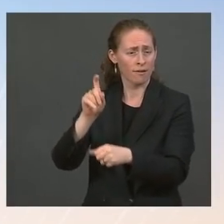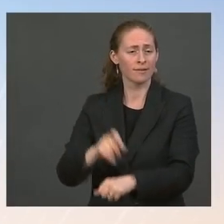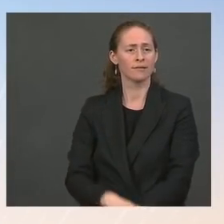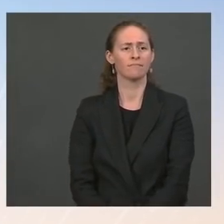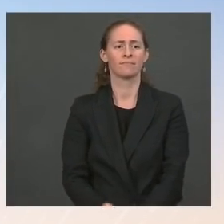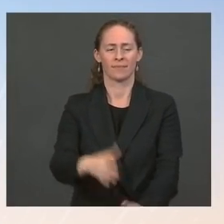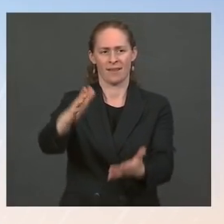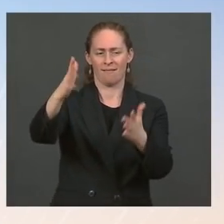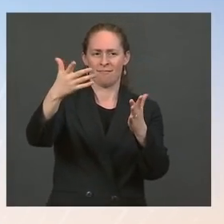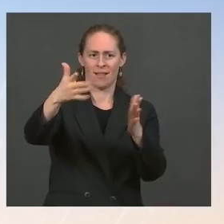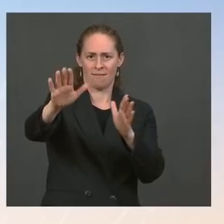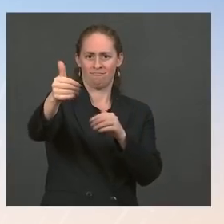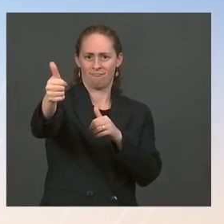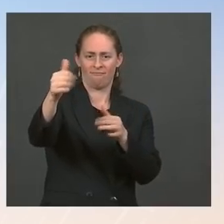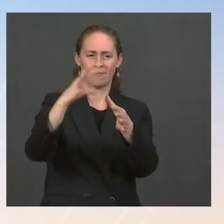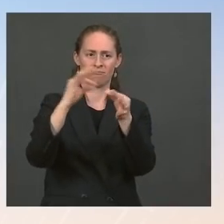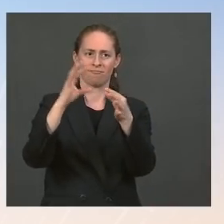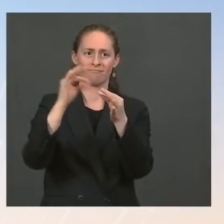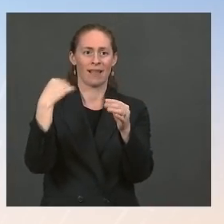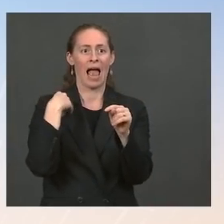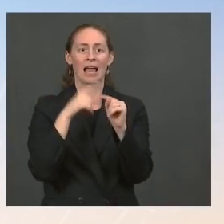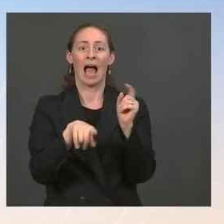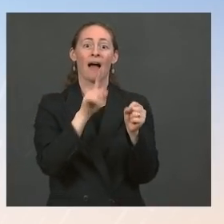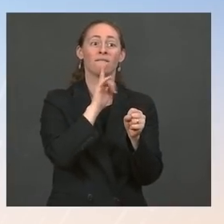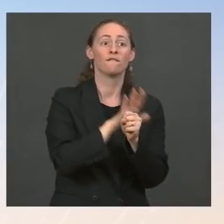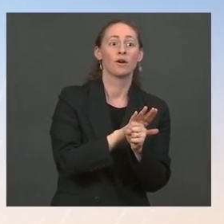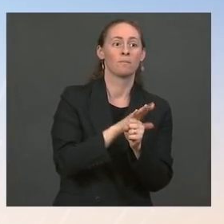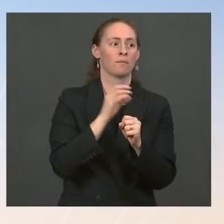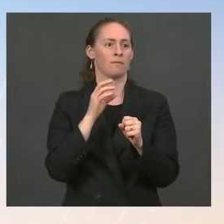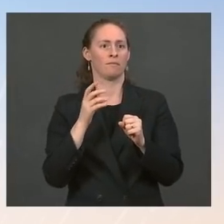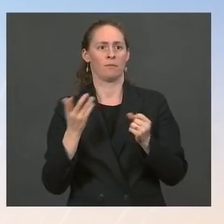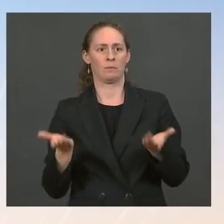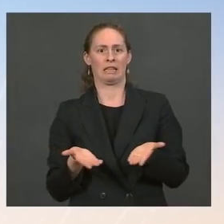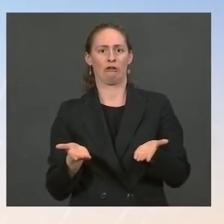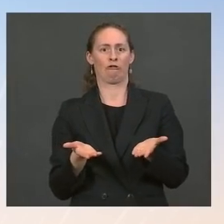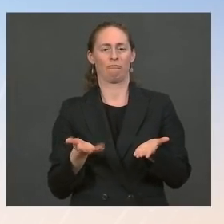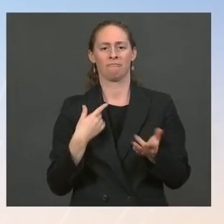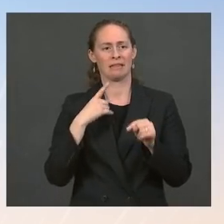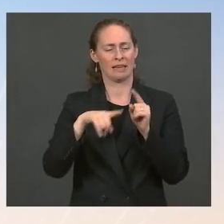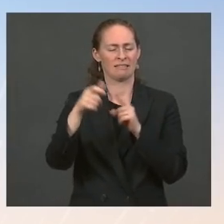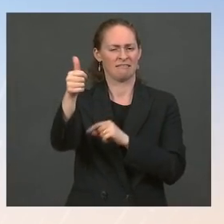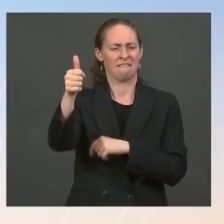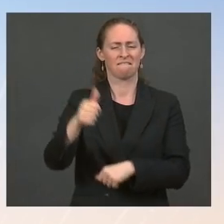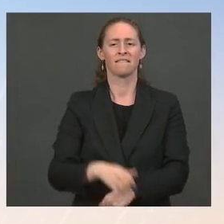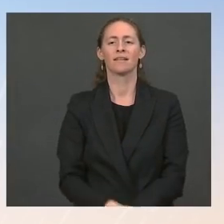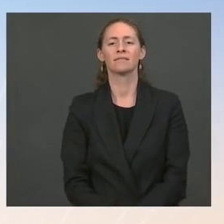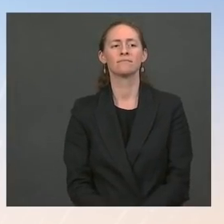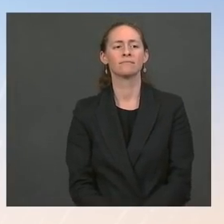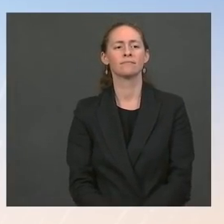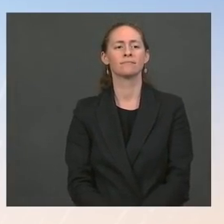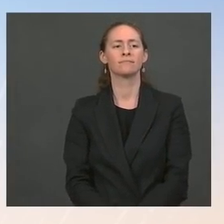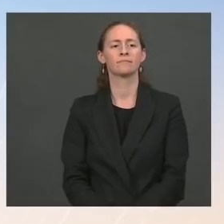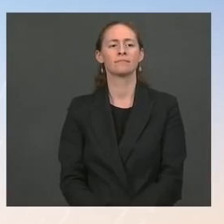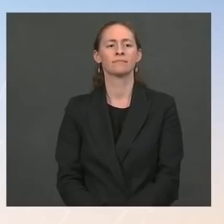I'm not going to confirm or give more details from here on their positions. The Press: So, DHS announced that they're bolstering their intelligence